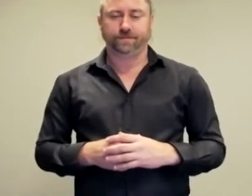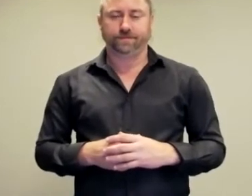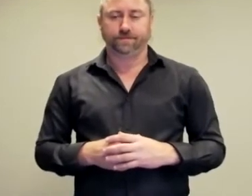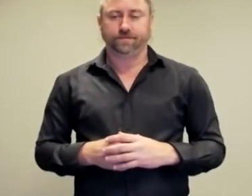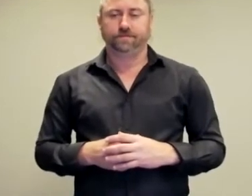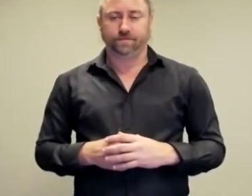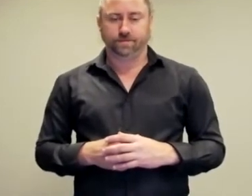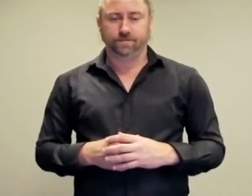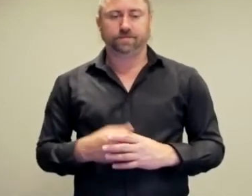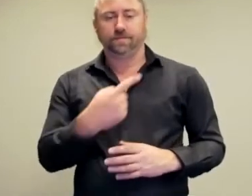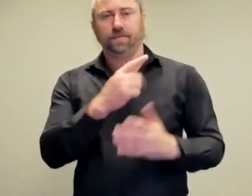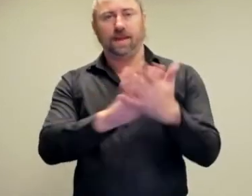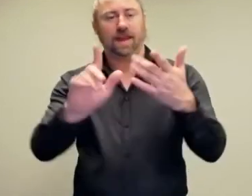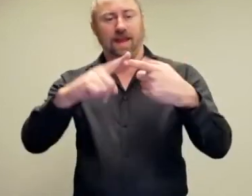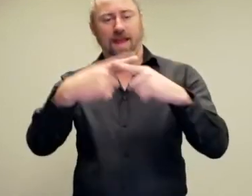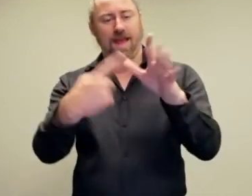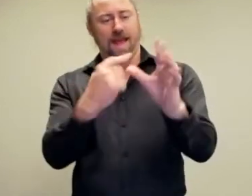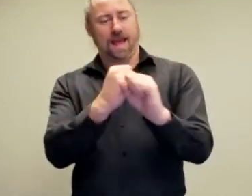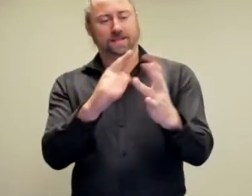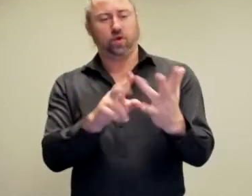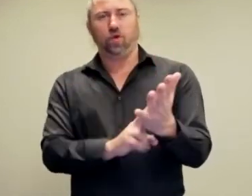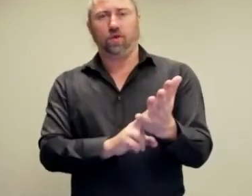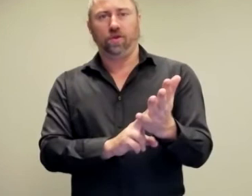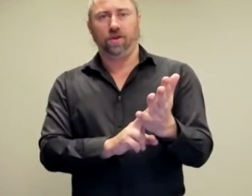How to look at a hexagon, where I’m very much working within